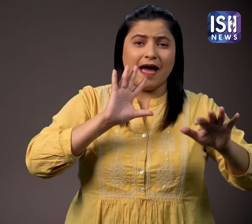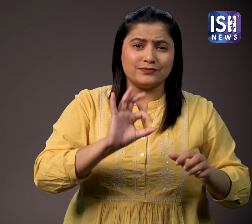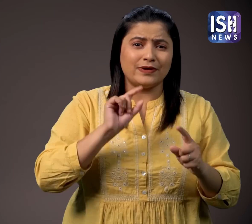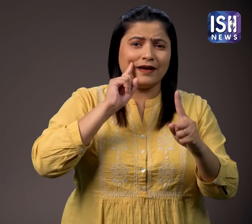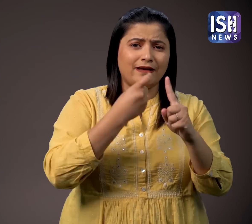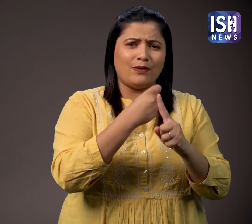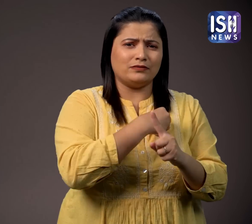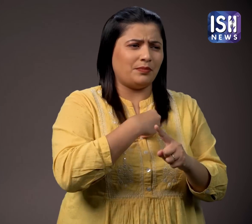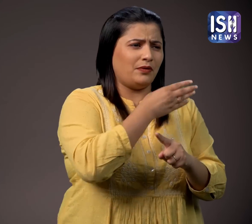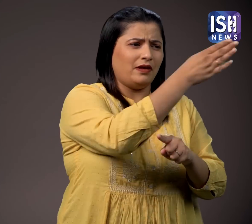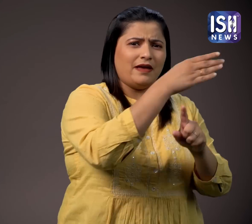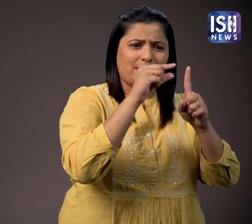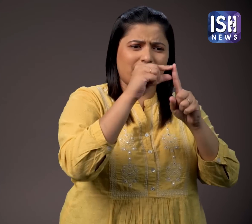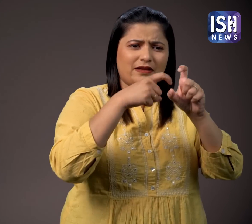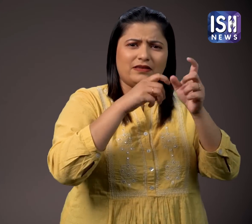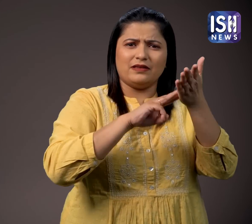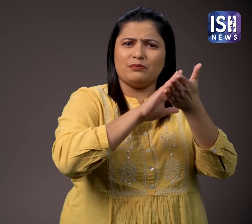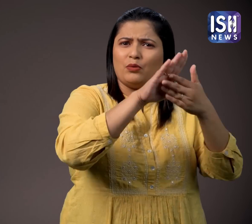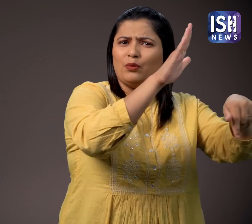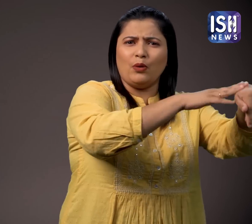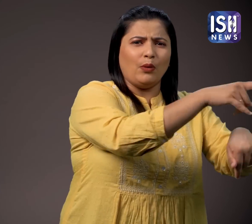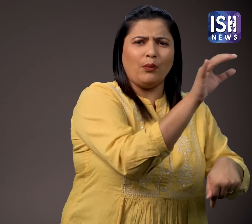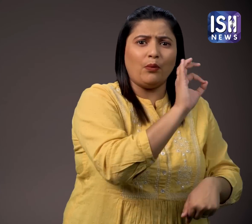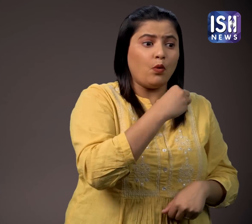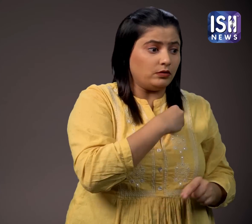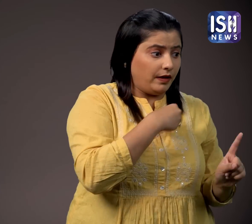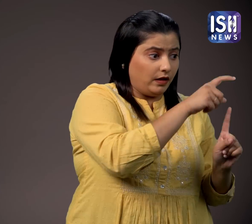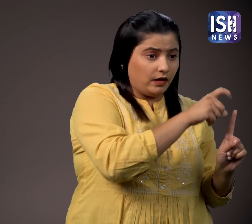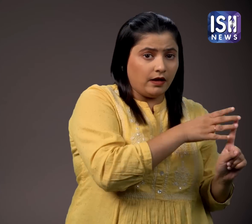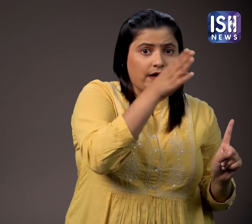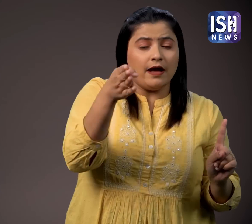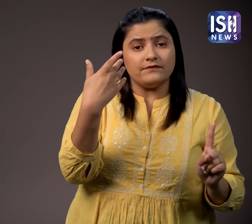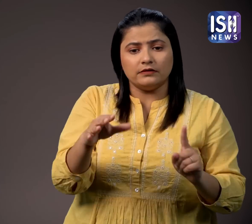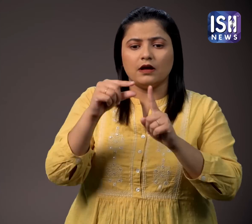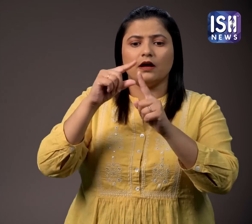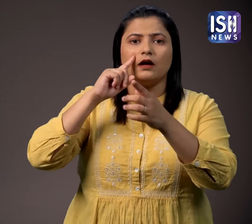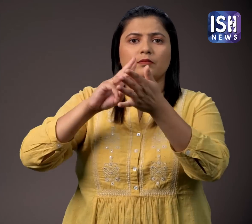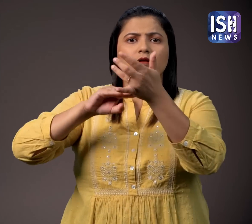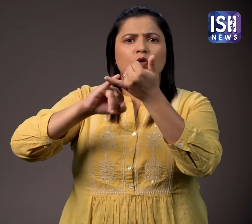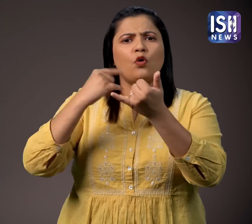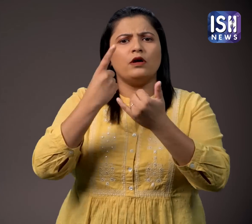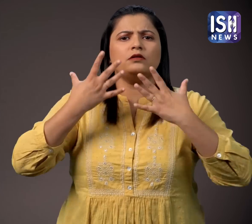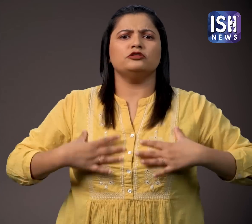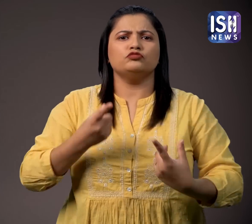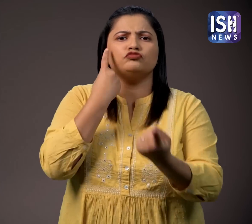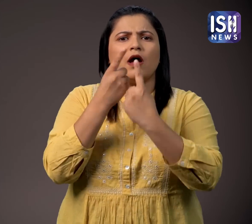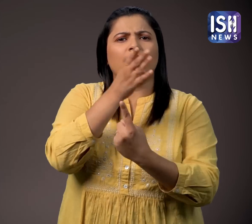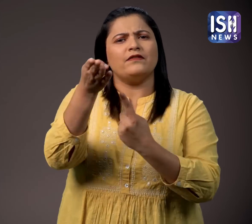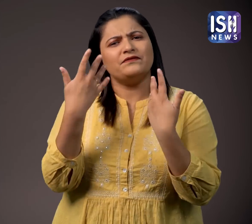In reality, Imran Khan's medical examination was conducted by Pakistan Institute of Medical Sciences (PIMS) and not by PEMH.